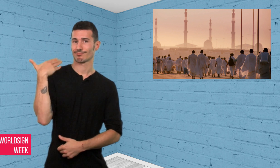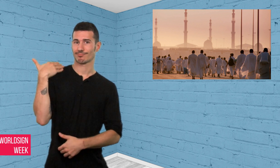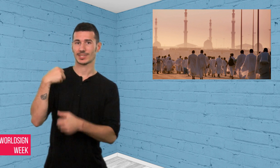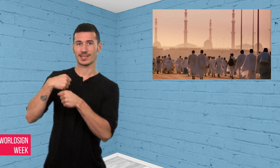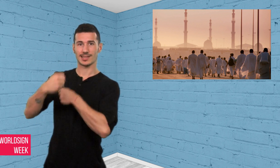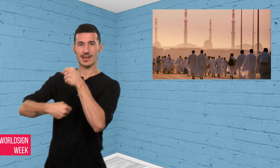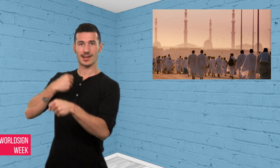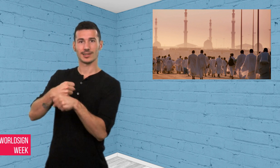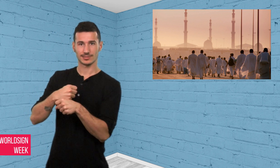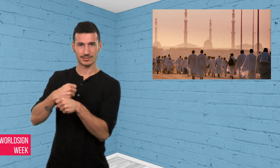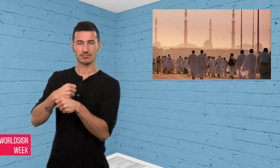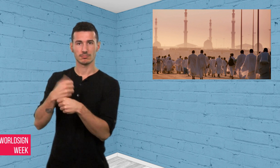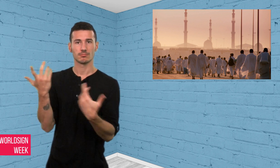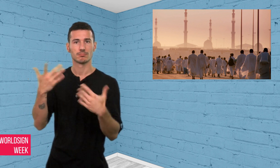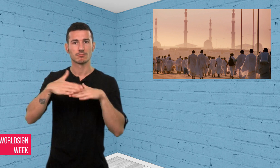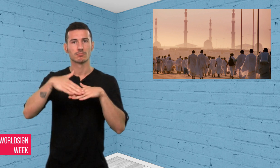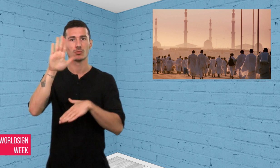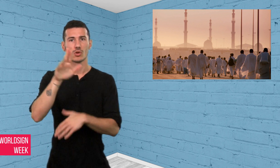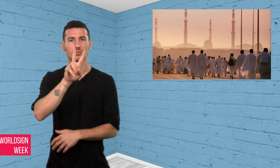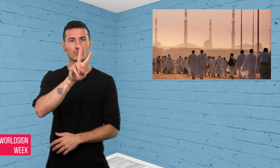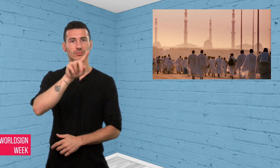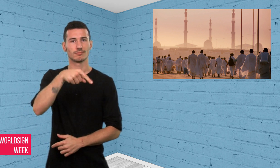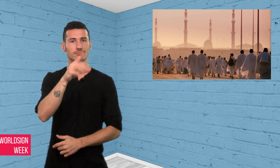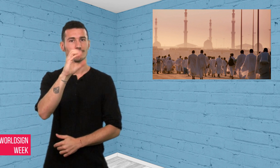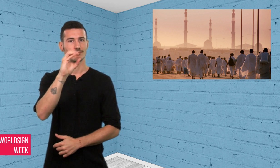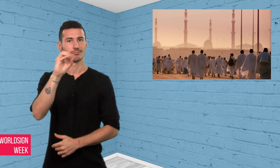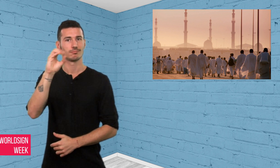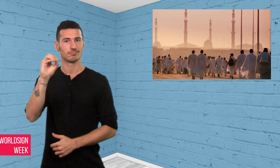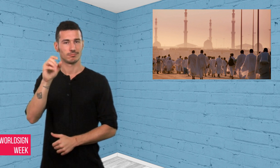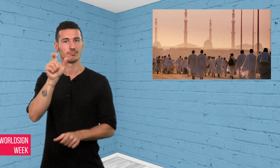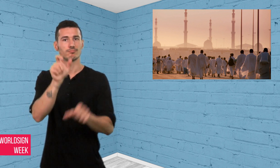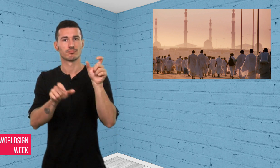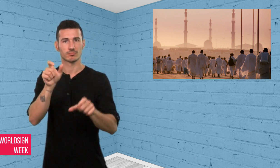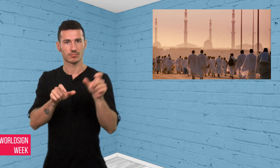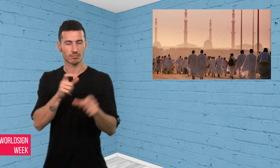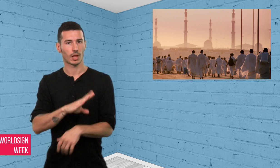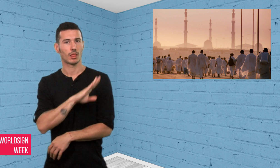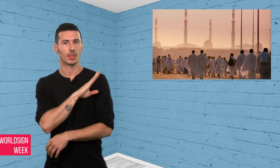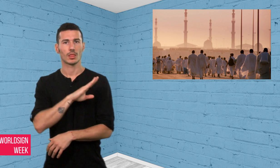in human stampedes by falling down on the